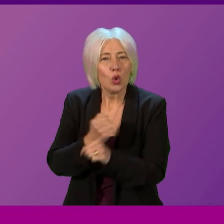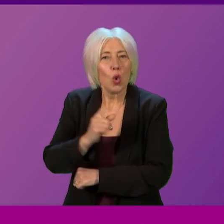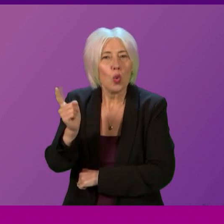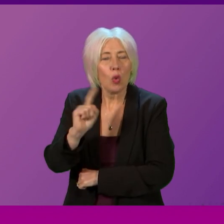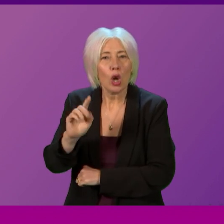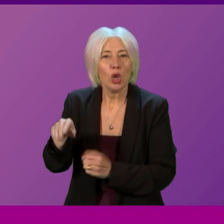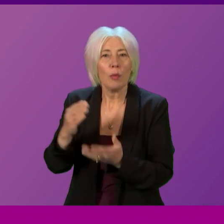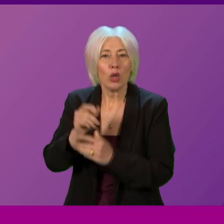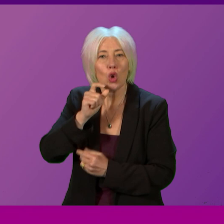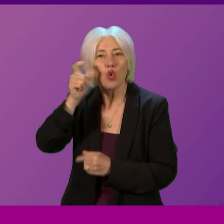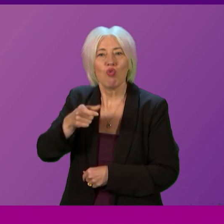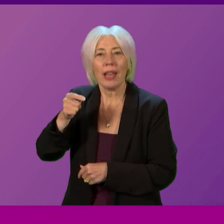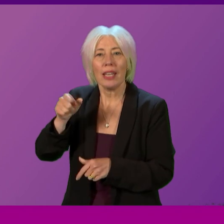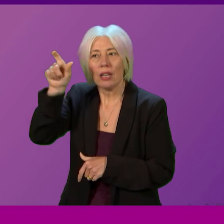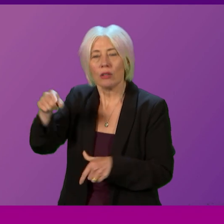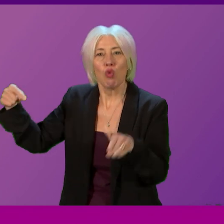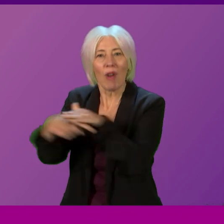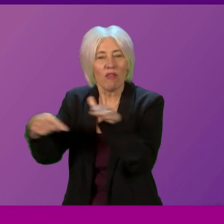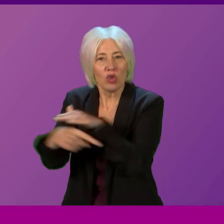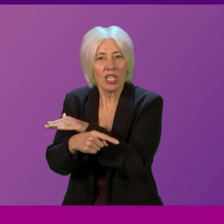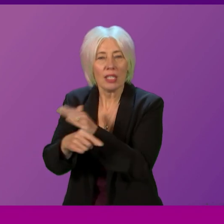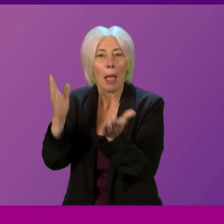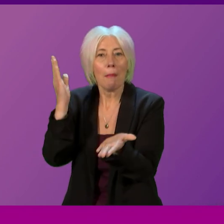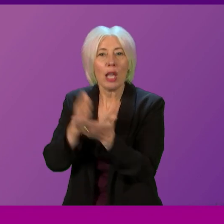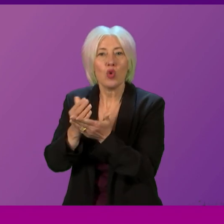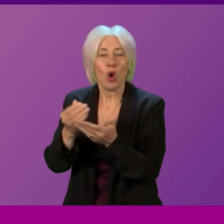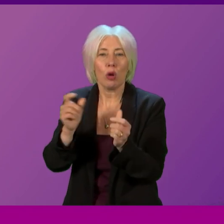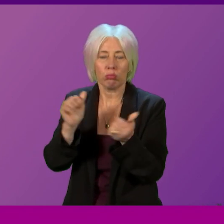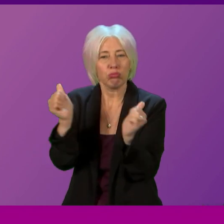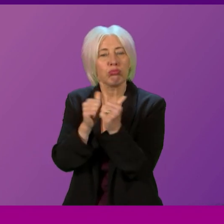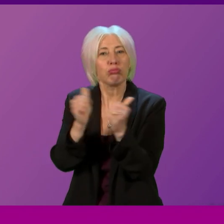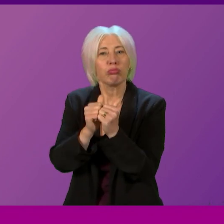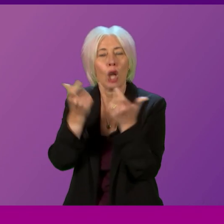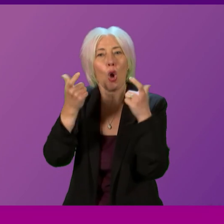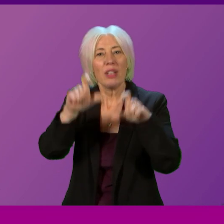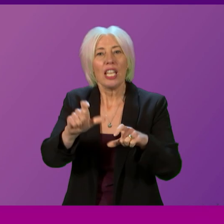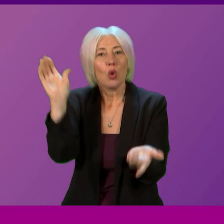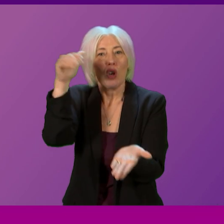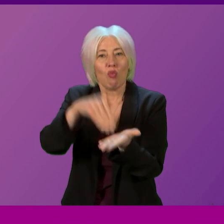refugees from Ukraine have suitable accommodation on arrival in Scotland.